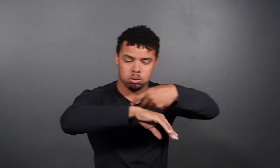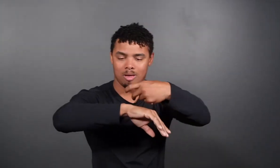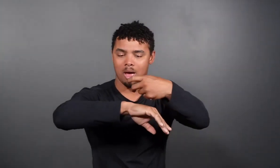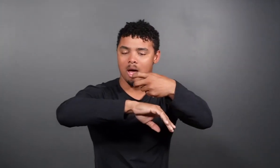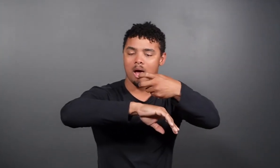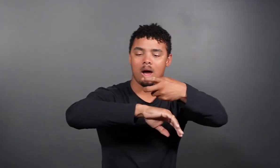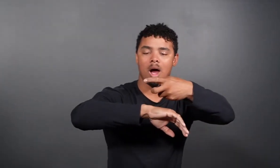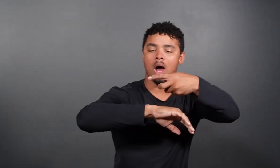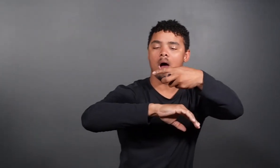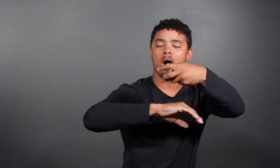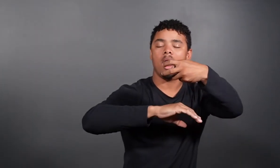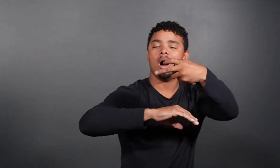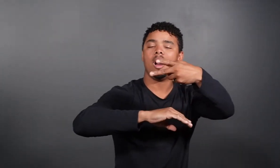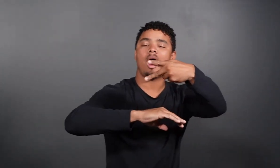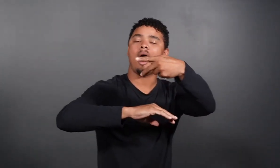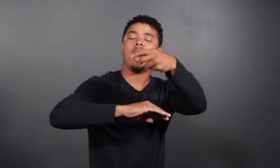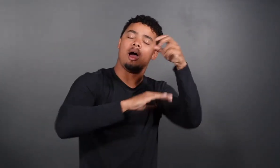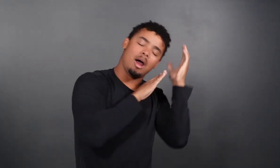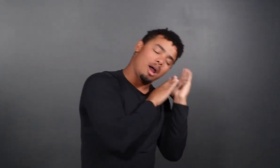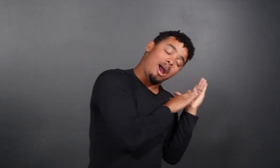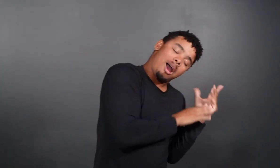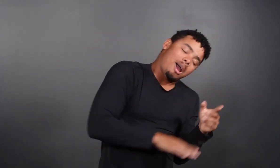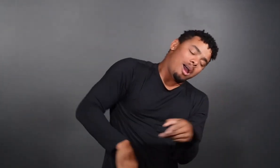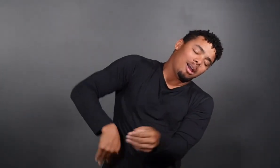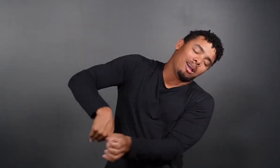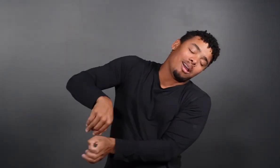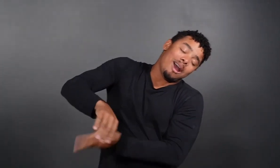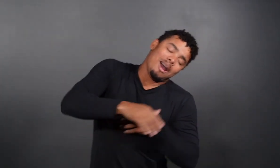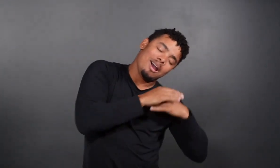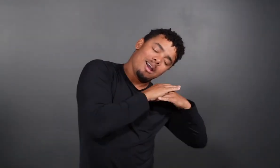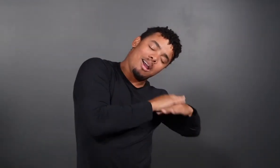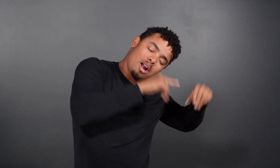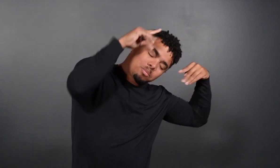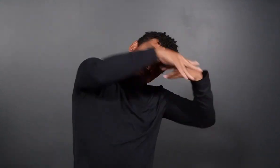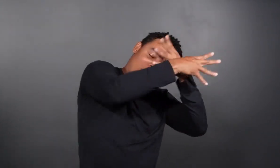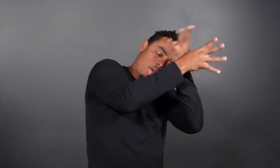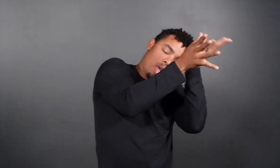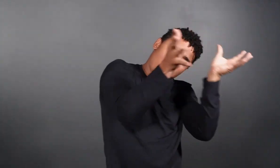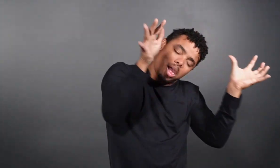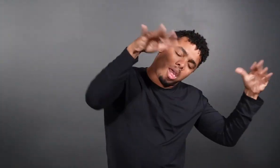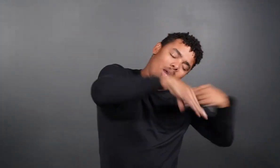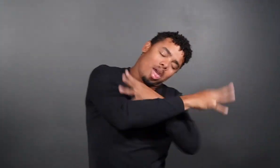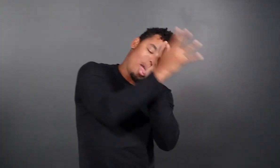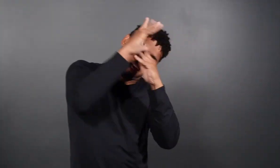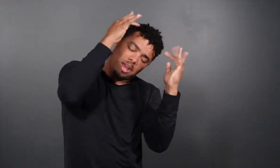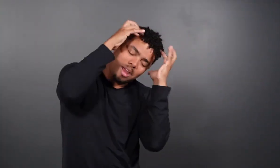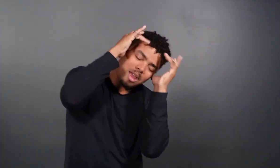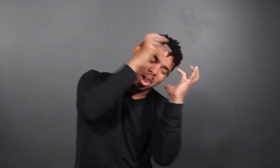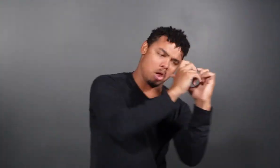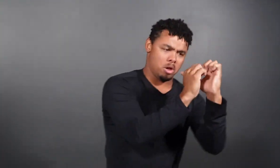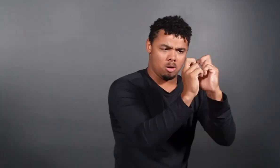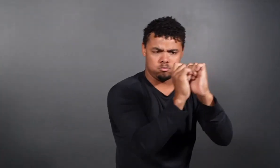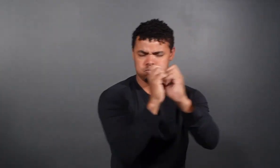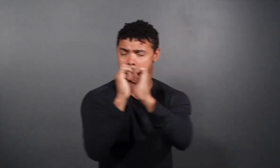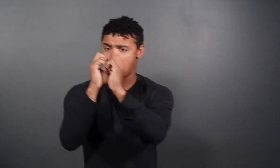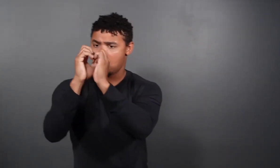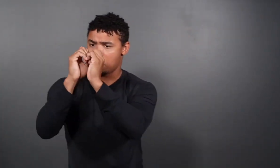her body floats legs a dancing curls a swirl mind a whirl brain a buzz